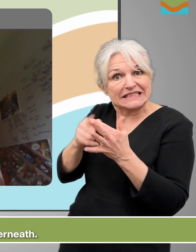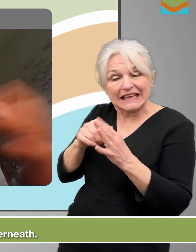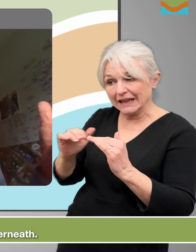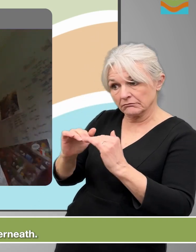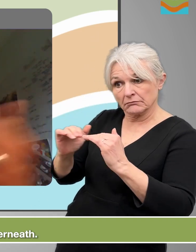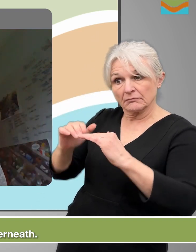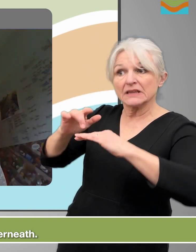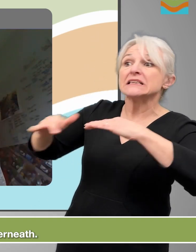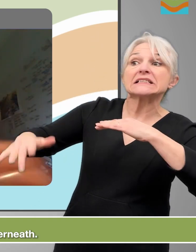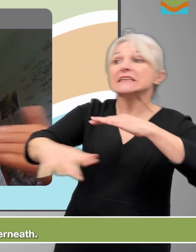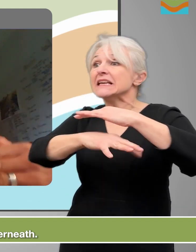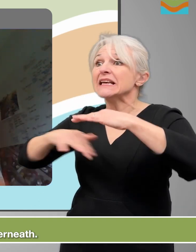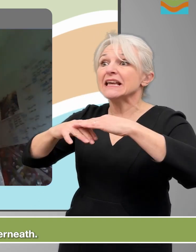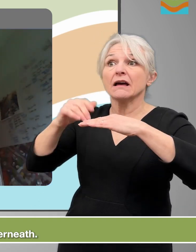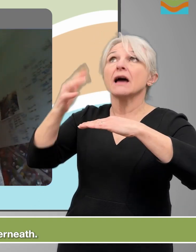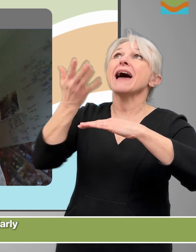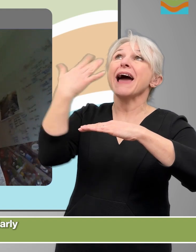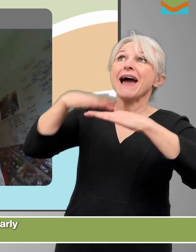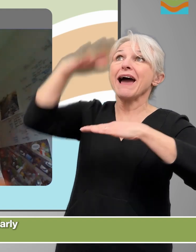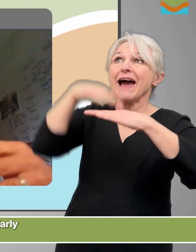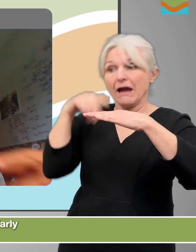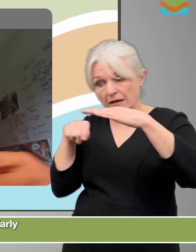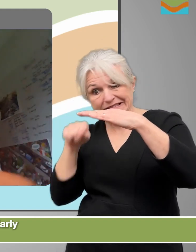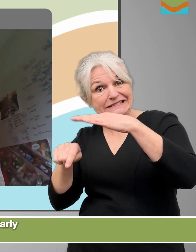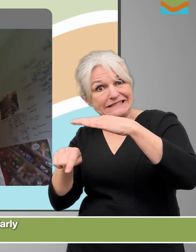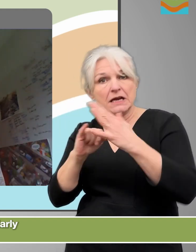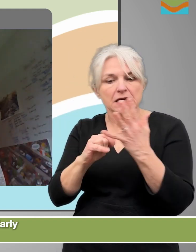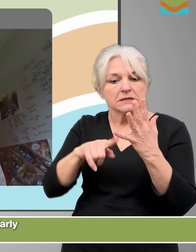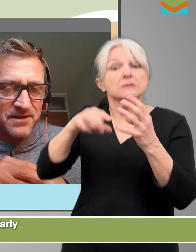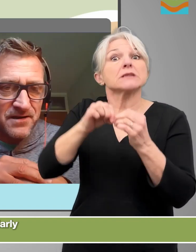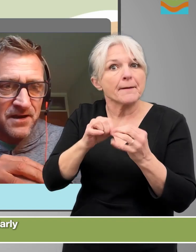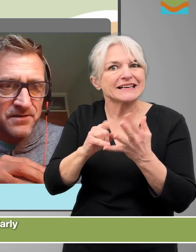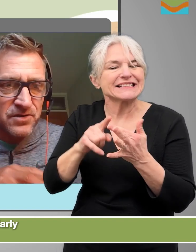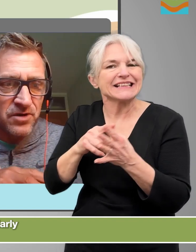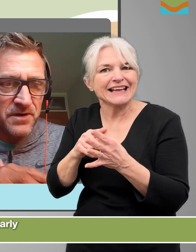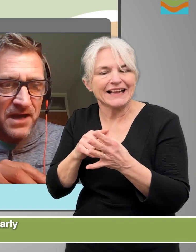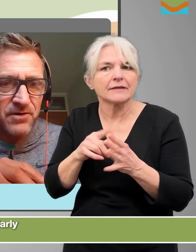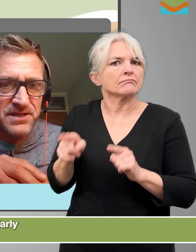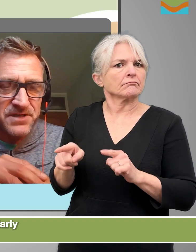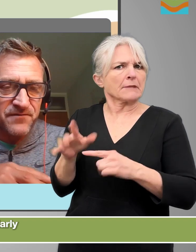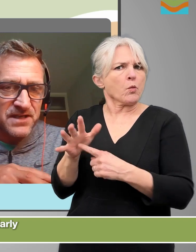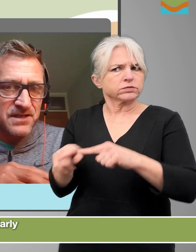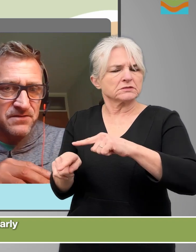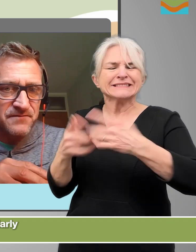and the air and something underneath. But what Tim and I particularly are talking about our subsurface is the sort of